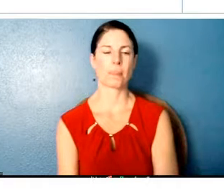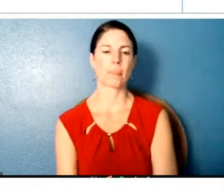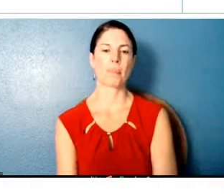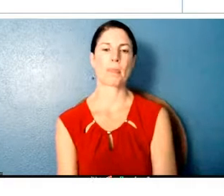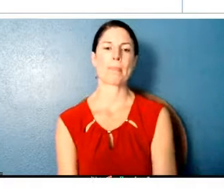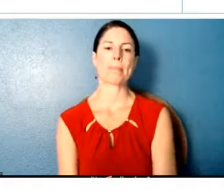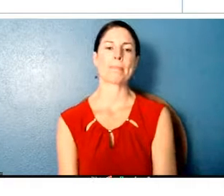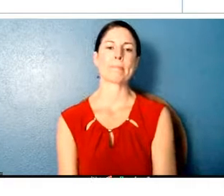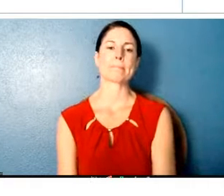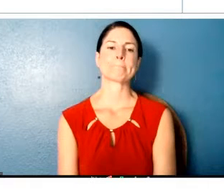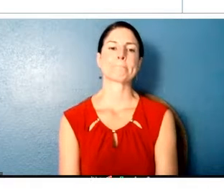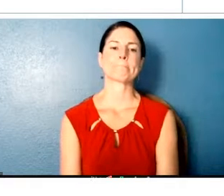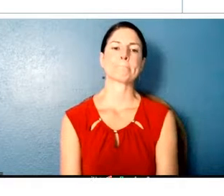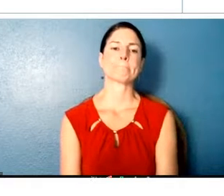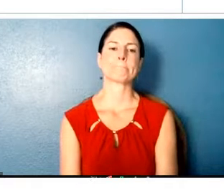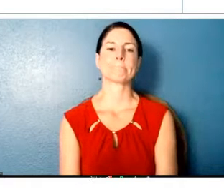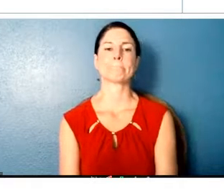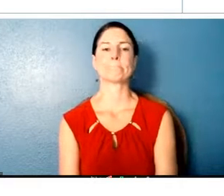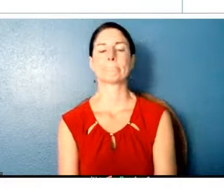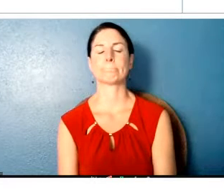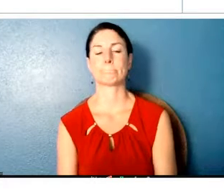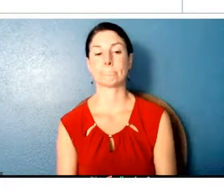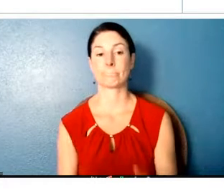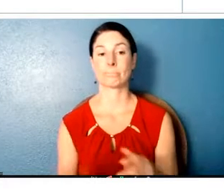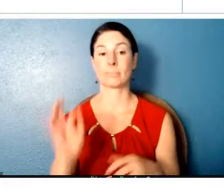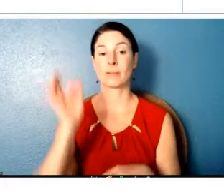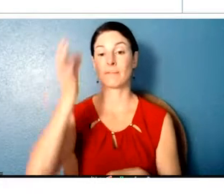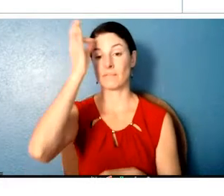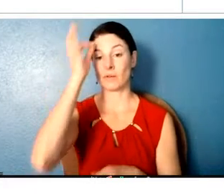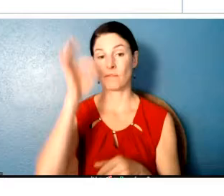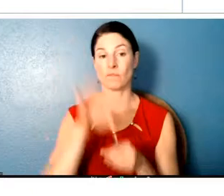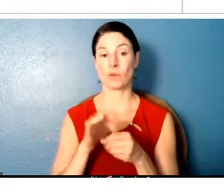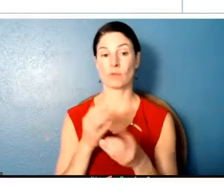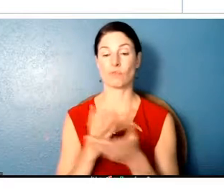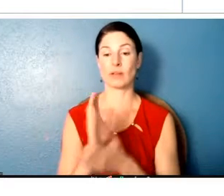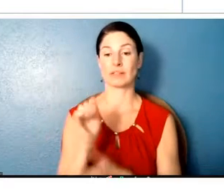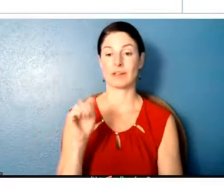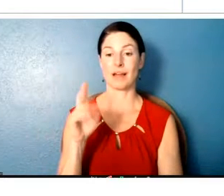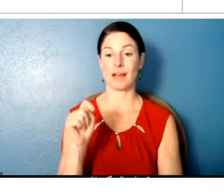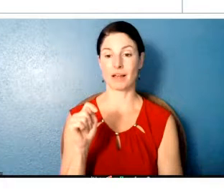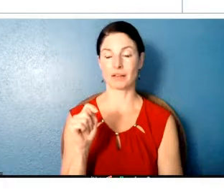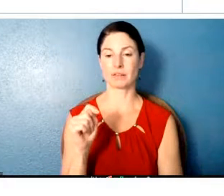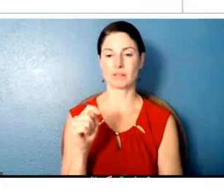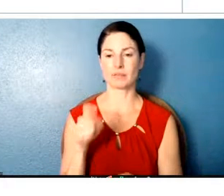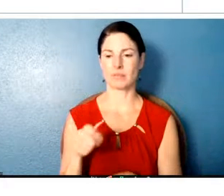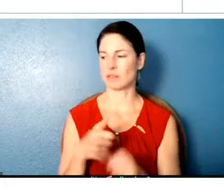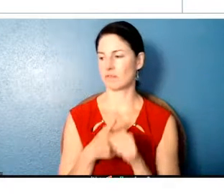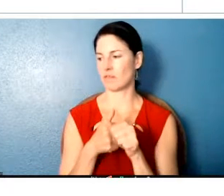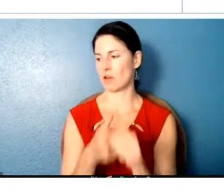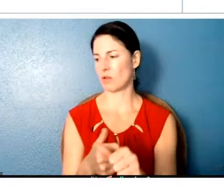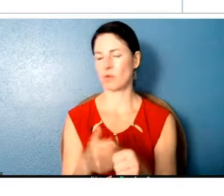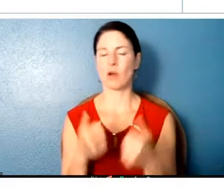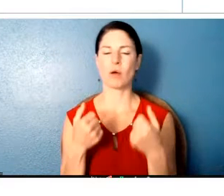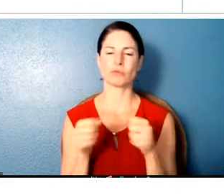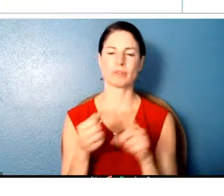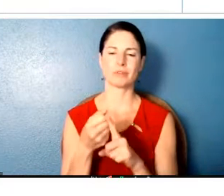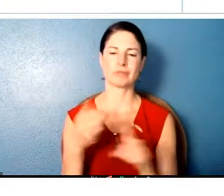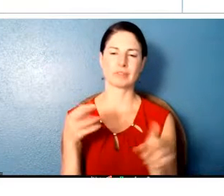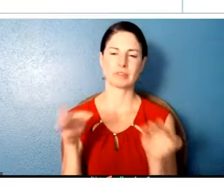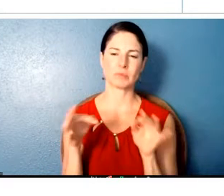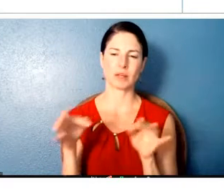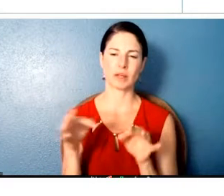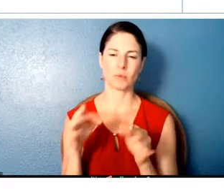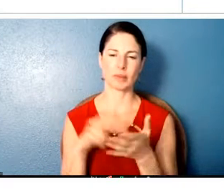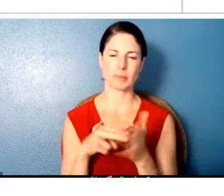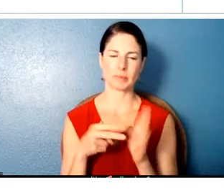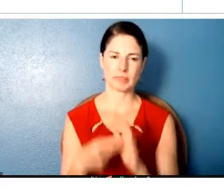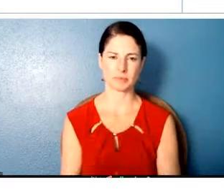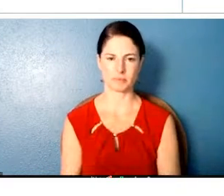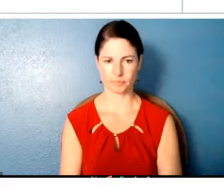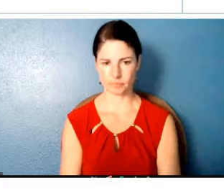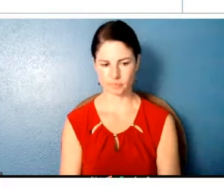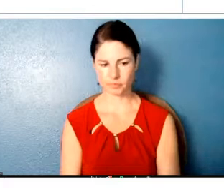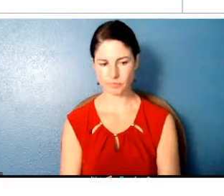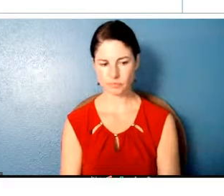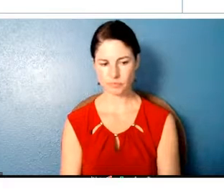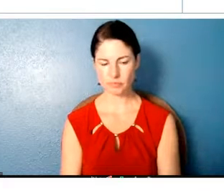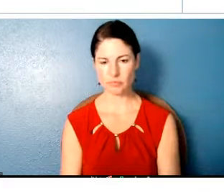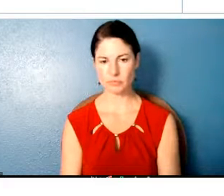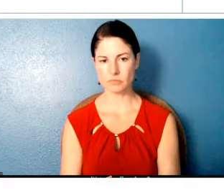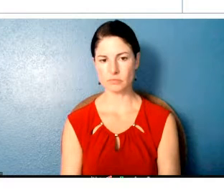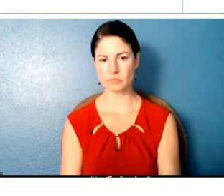We must follow the federal voting rights act, and I will try to explain that to the best of my ability we cannot discriminate against a.